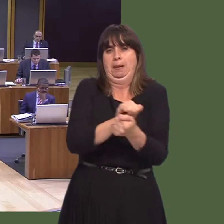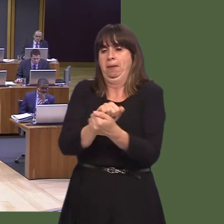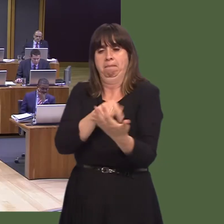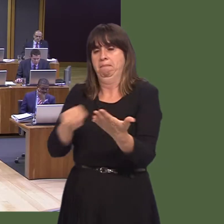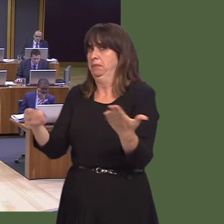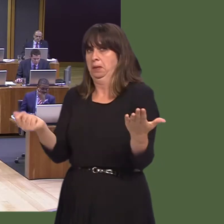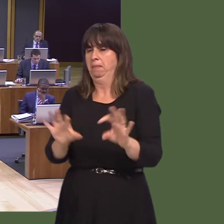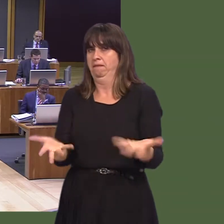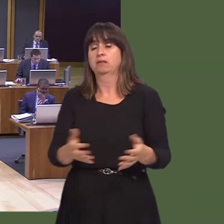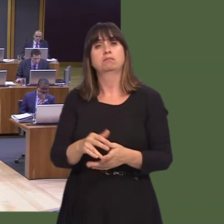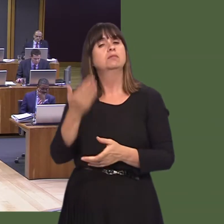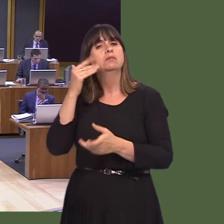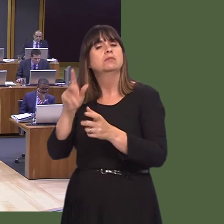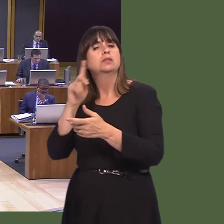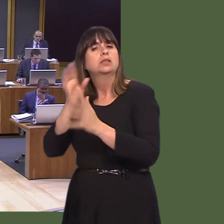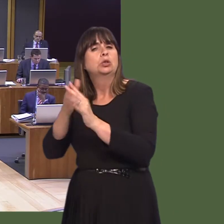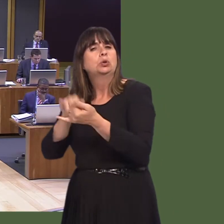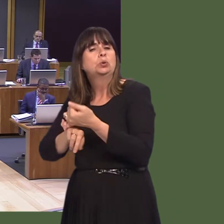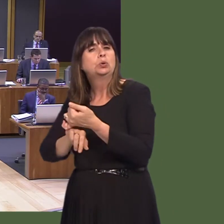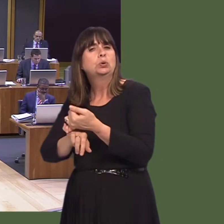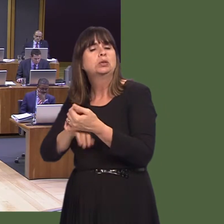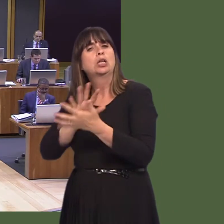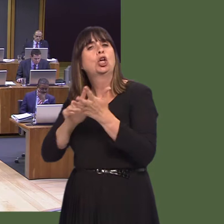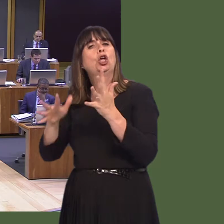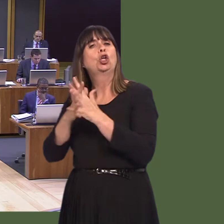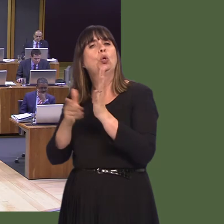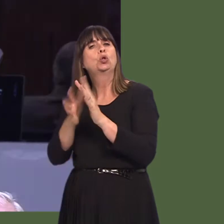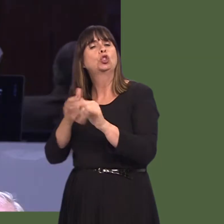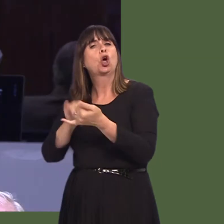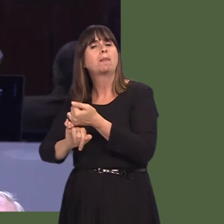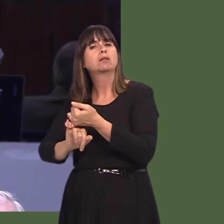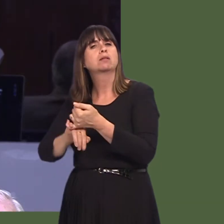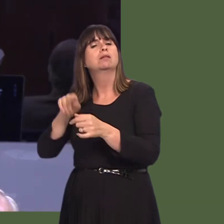We've had recent press reports that the leader of Cardiff council, Huw Thomas, wants to merge